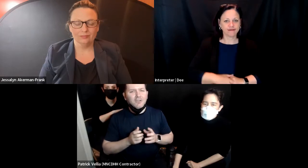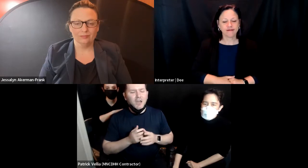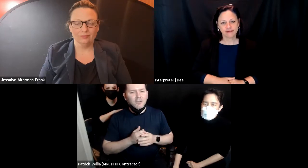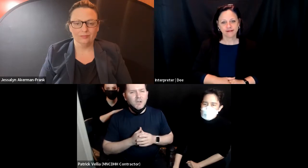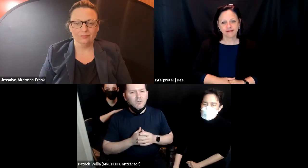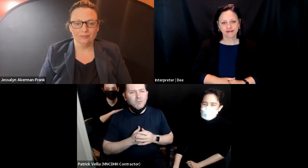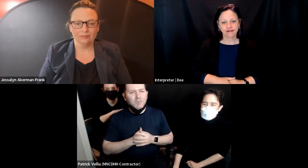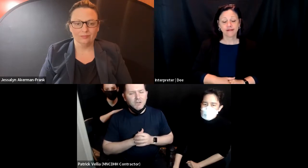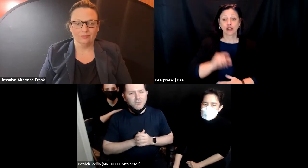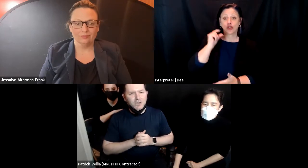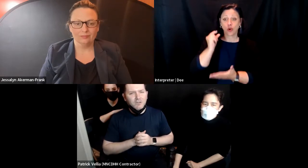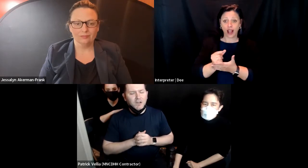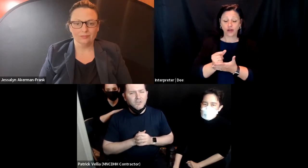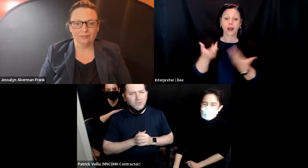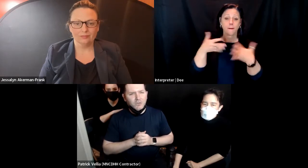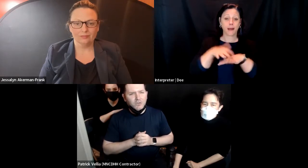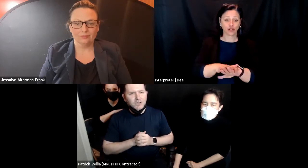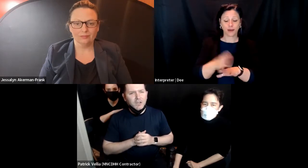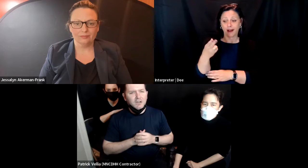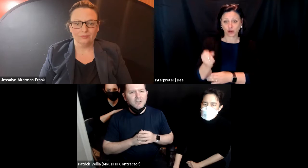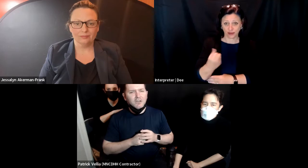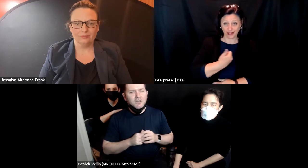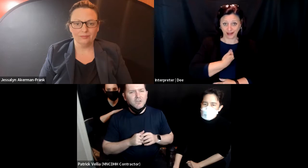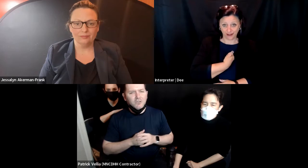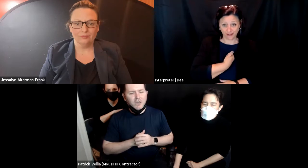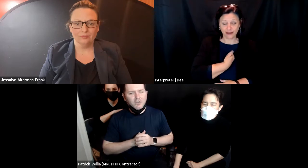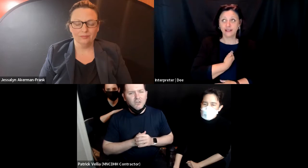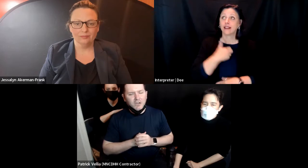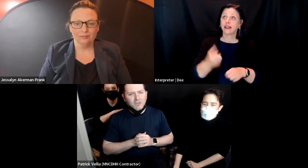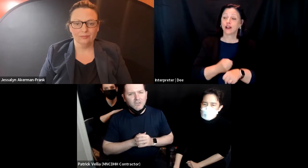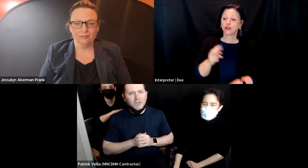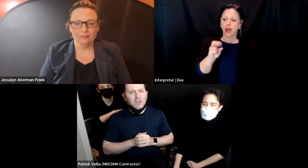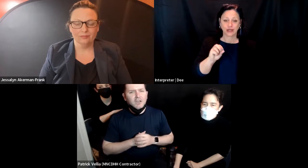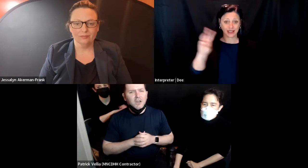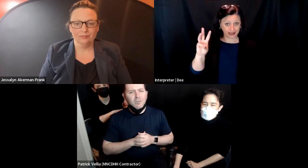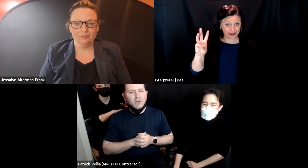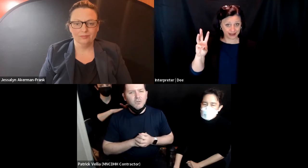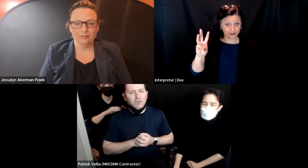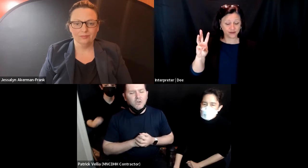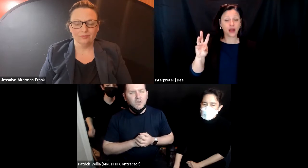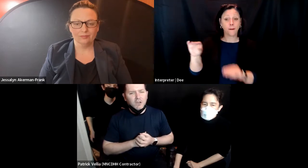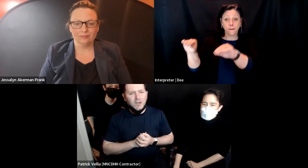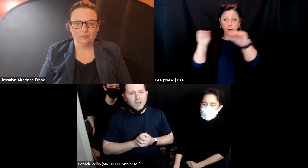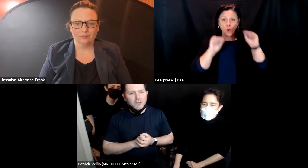I was born and raised in New York.